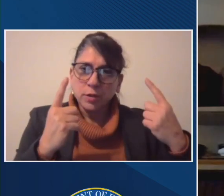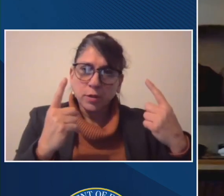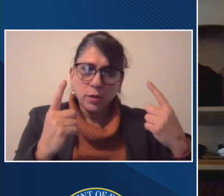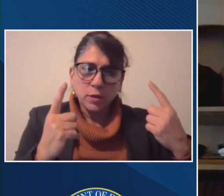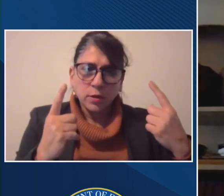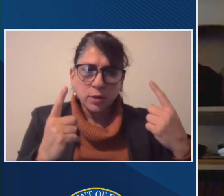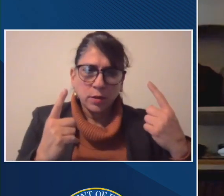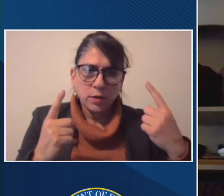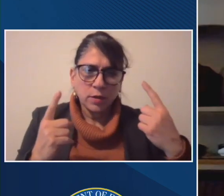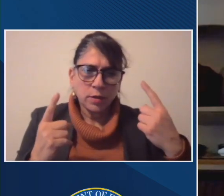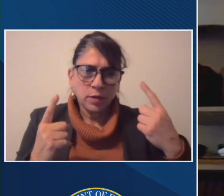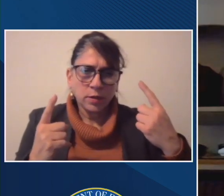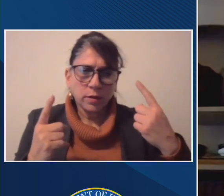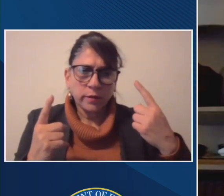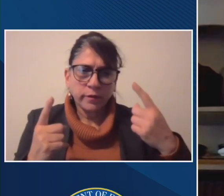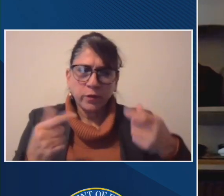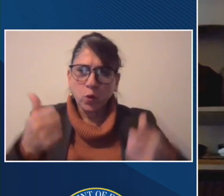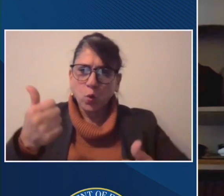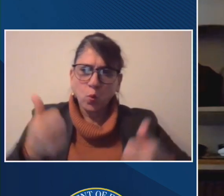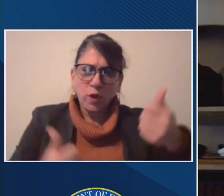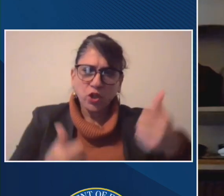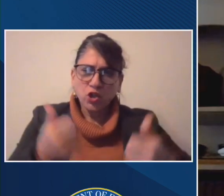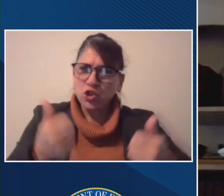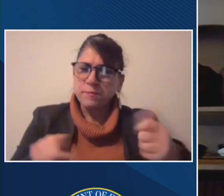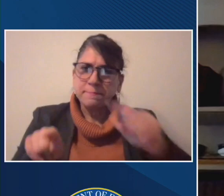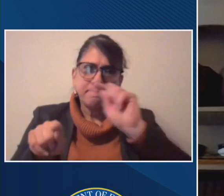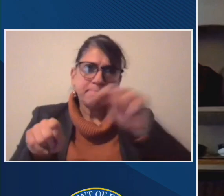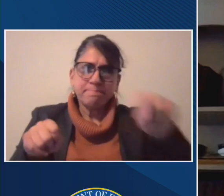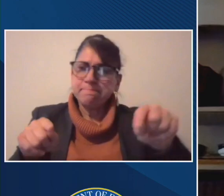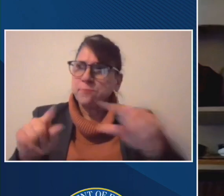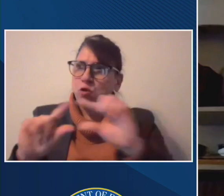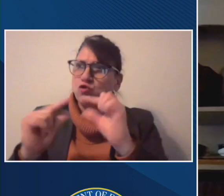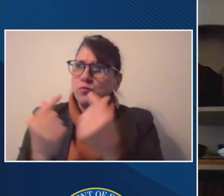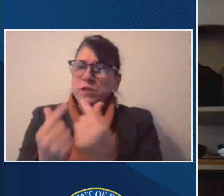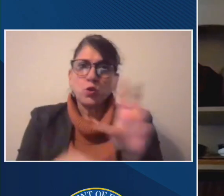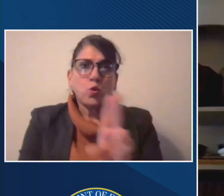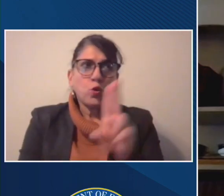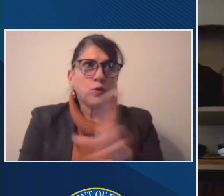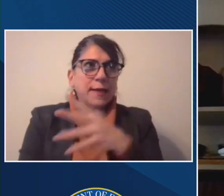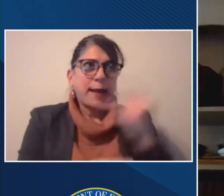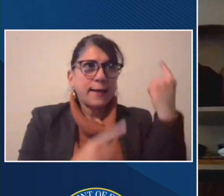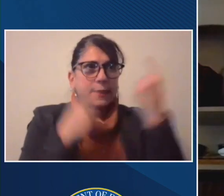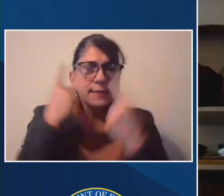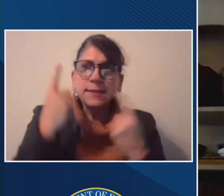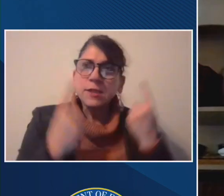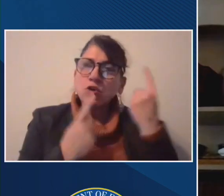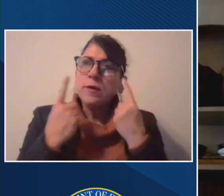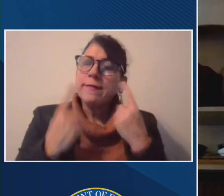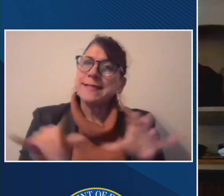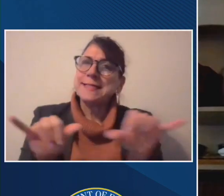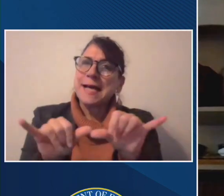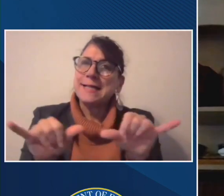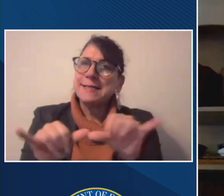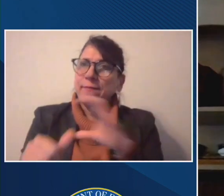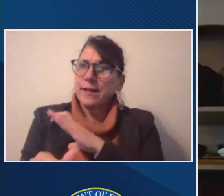to use. And also the consideration of the- besides the committee and, you know.